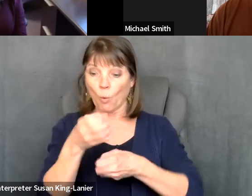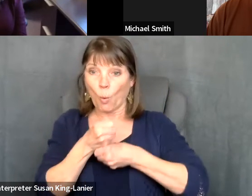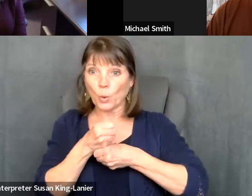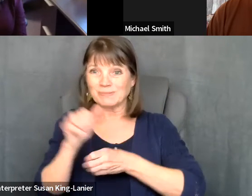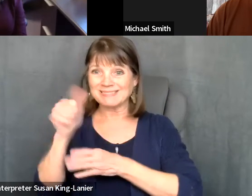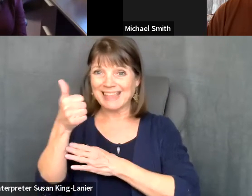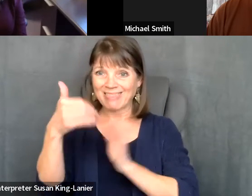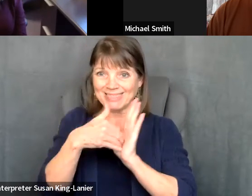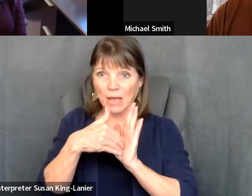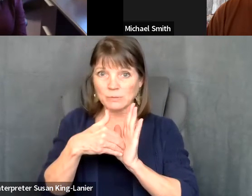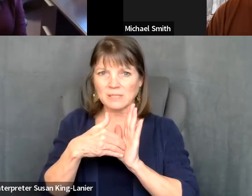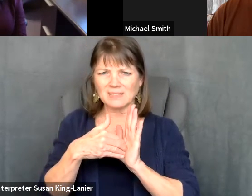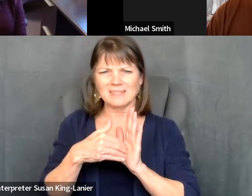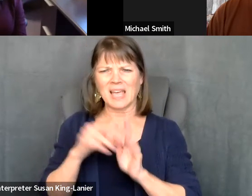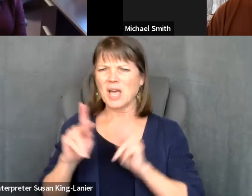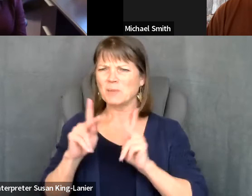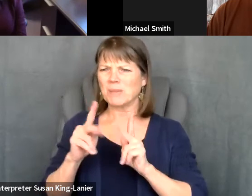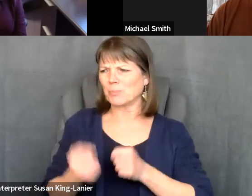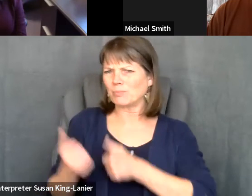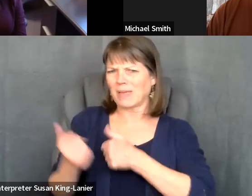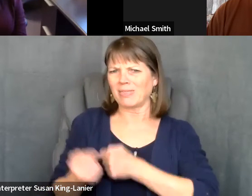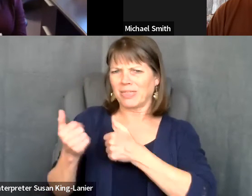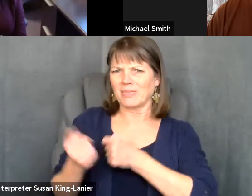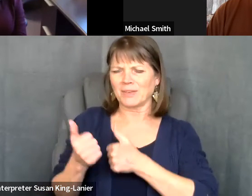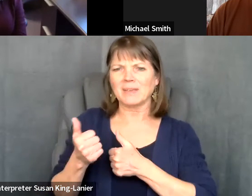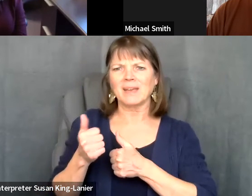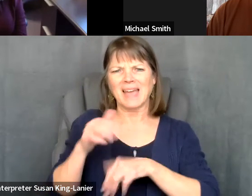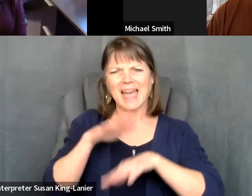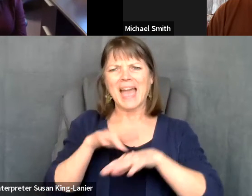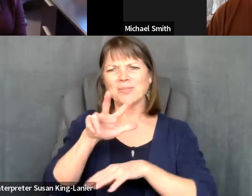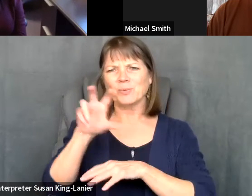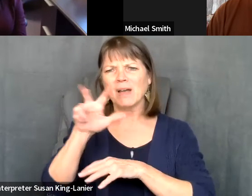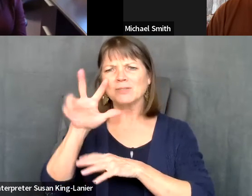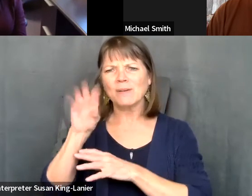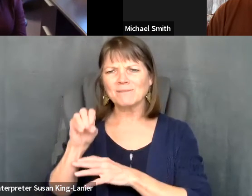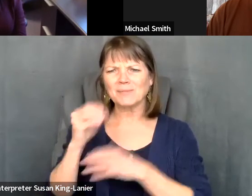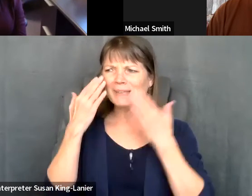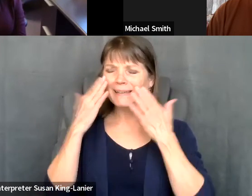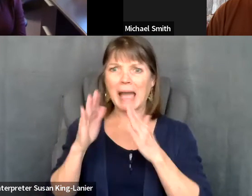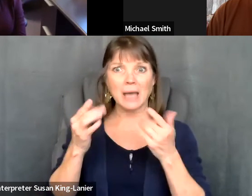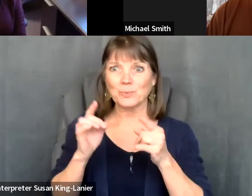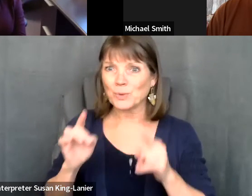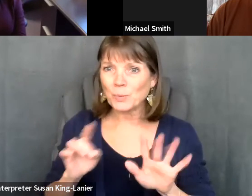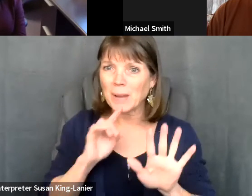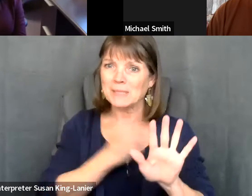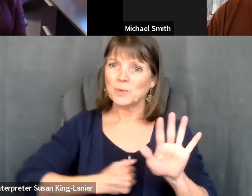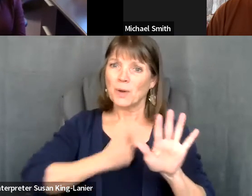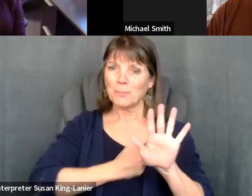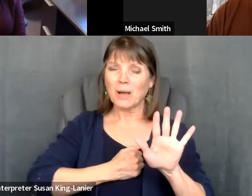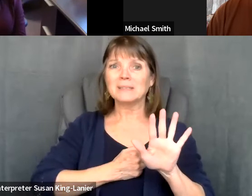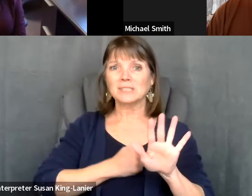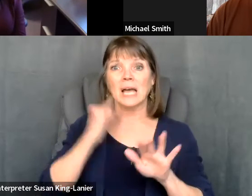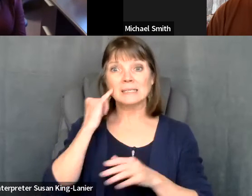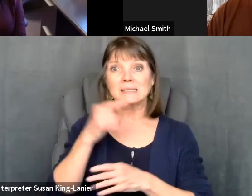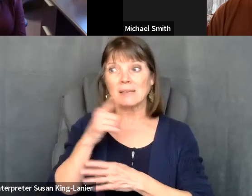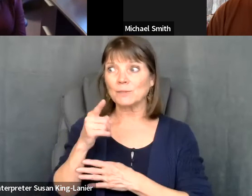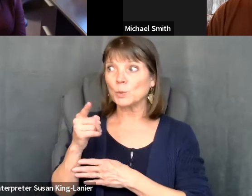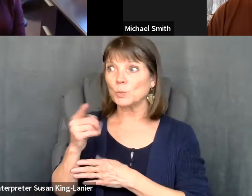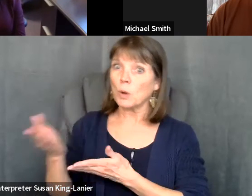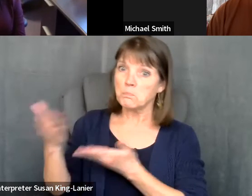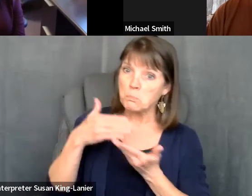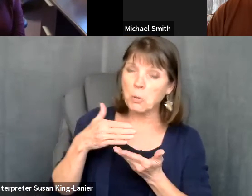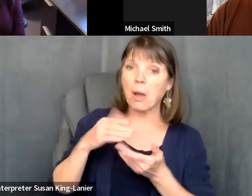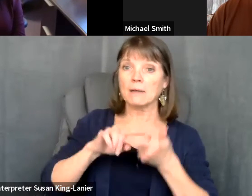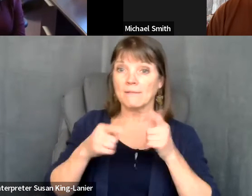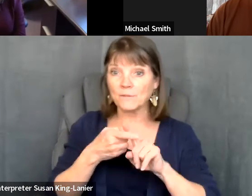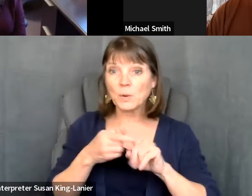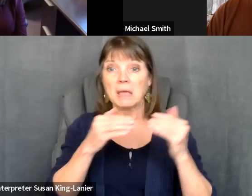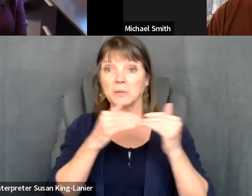Kelly Crosbie: People started getting kicked out once we get three hundred and fifty, so i'm not sure what happened. But I apologize. If you're one of those folks who you've got a friend or a colleague or a loved one who was trying to get on, and couldn't.